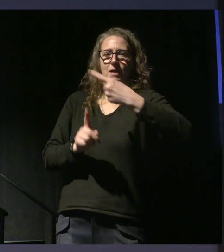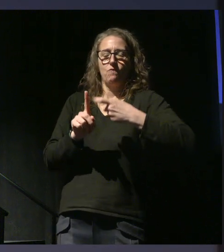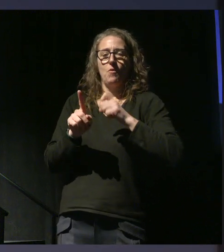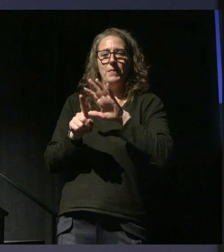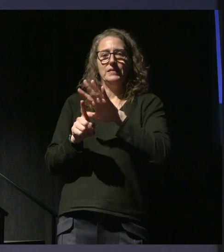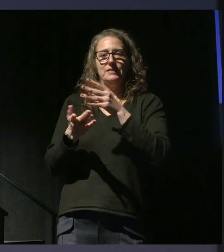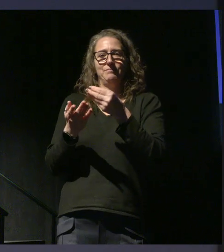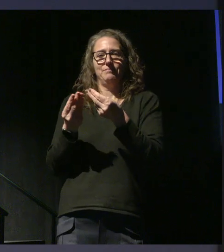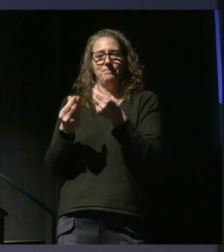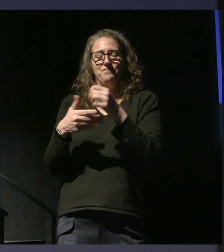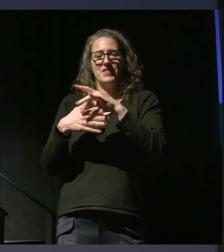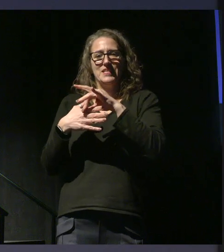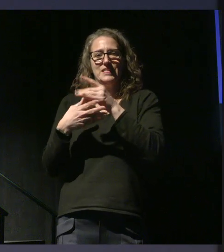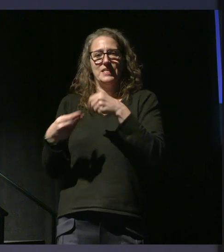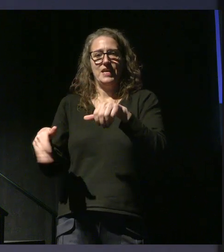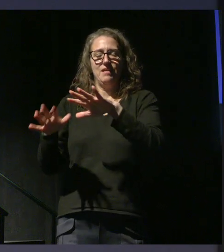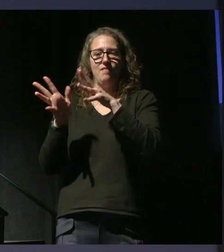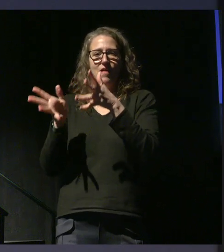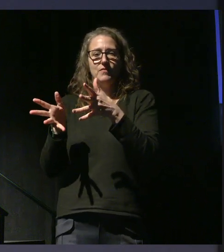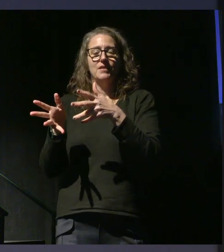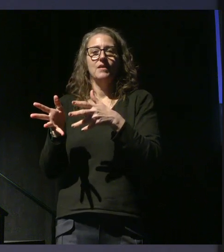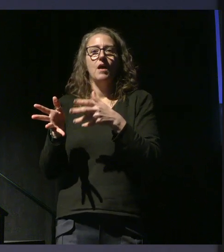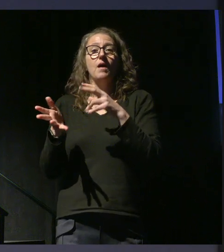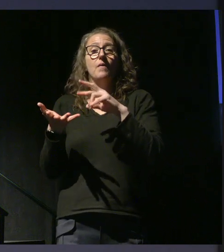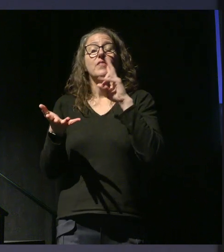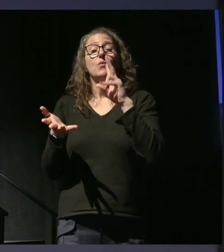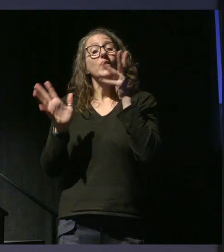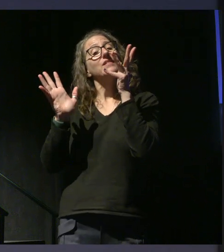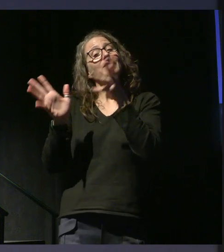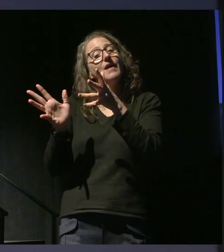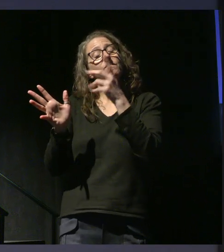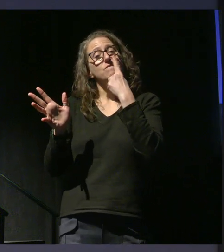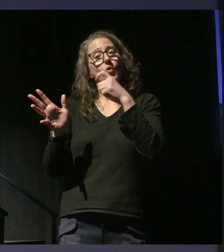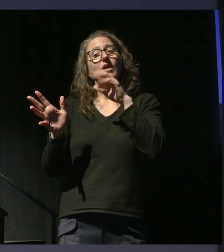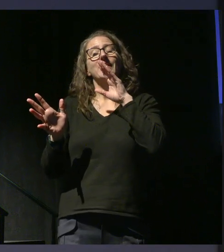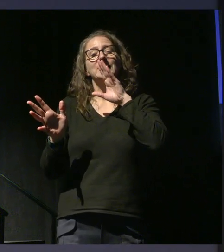meaning his 87-year-old mother who upon hearing